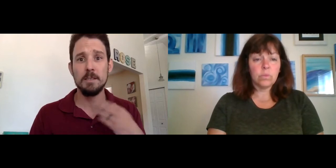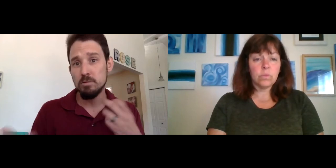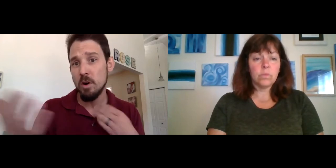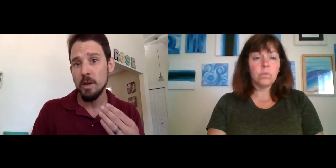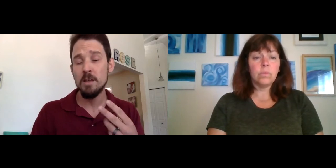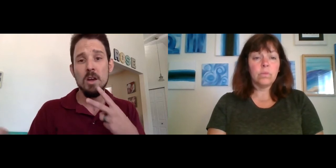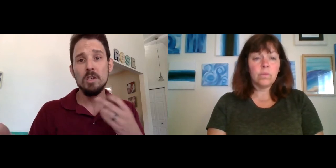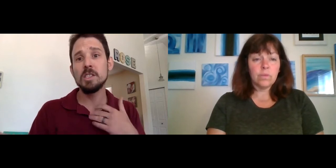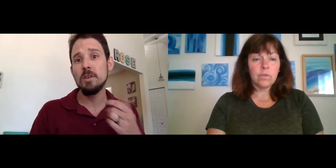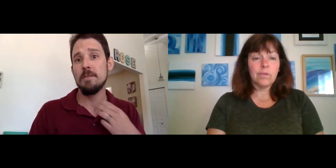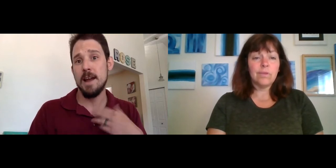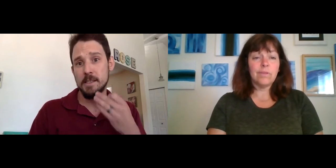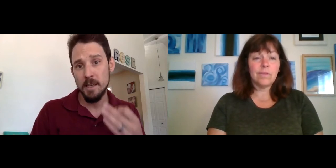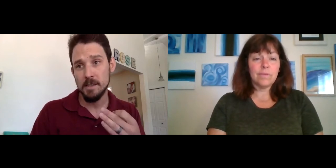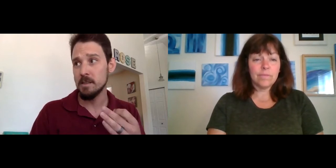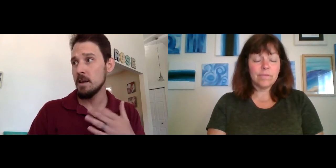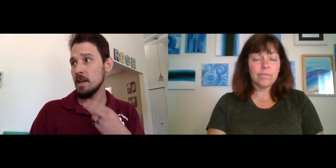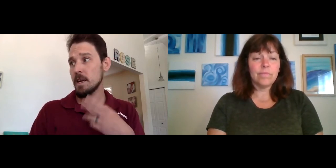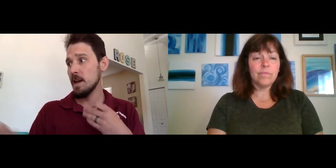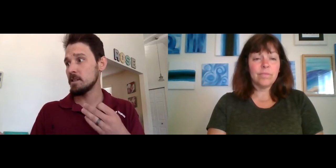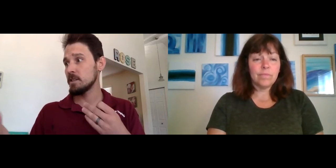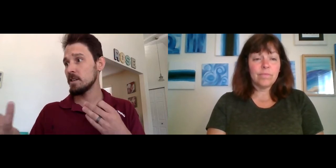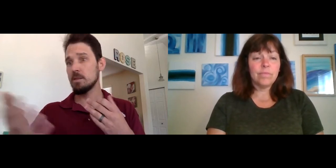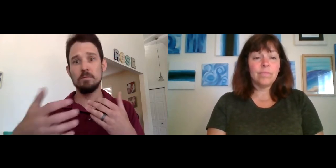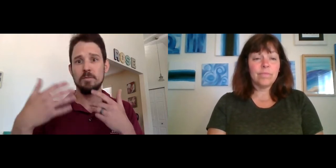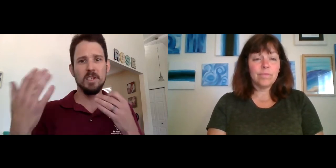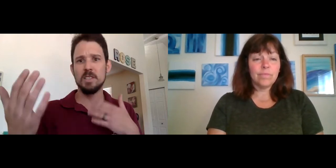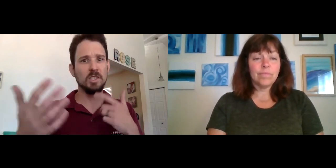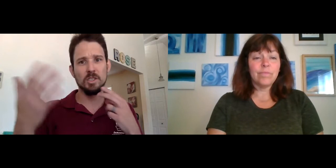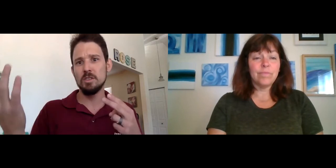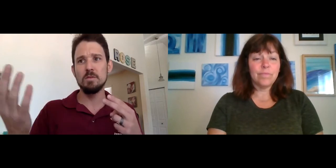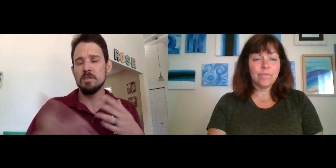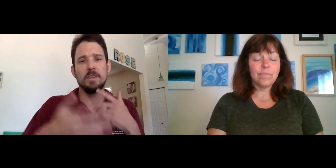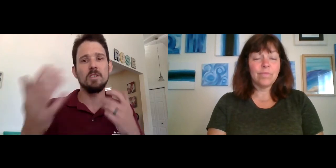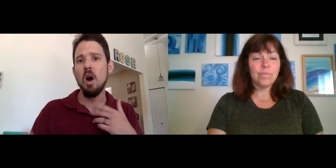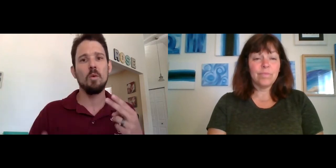broken, you still have access. In case there's issues, there' always